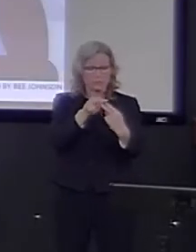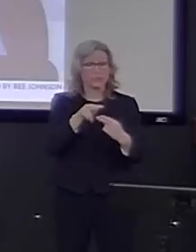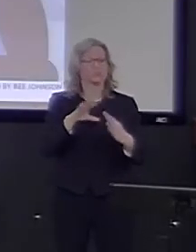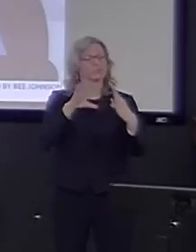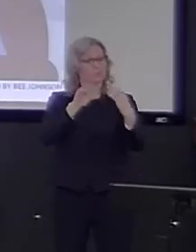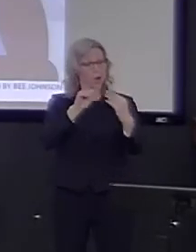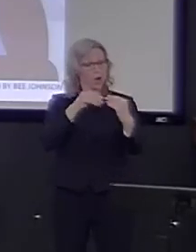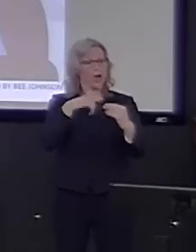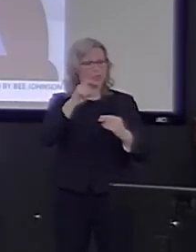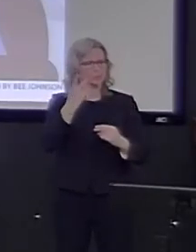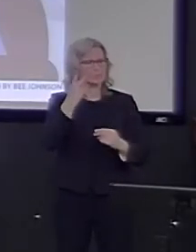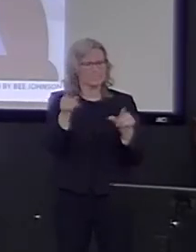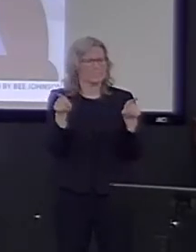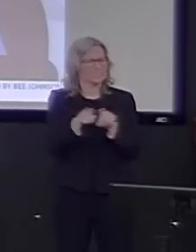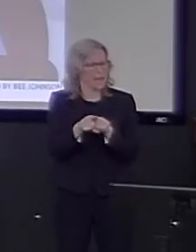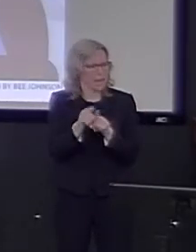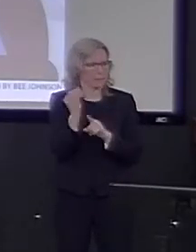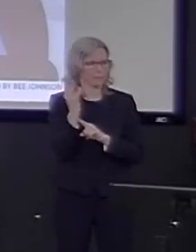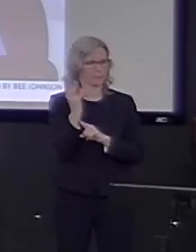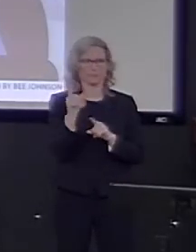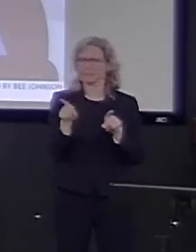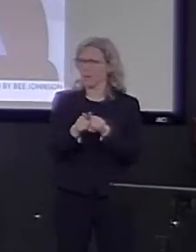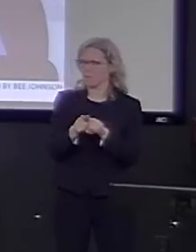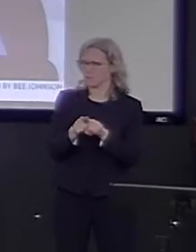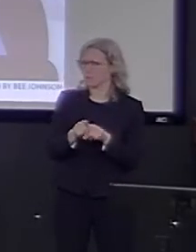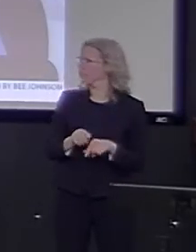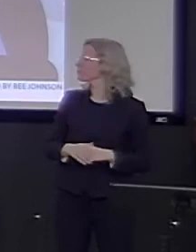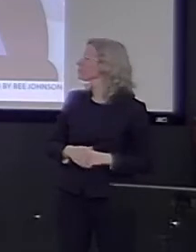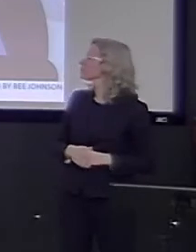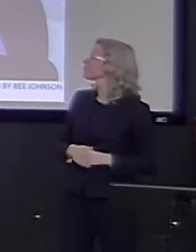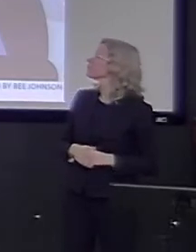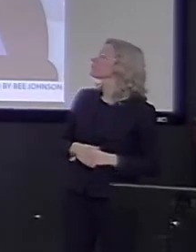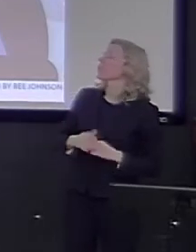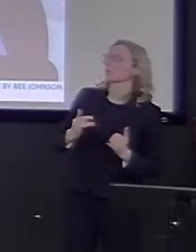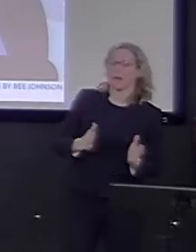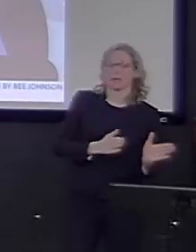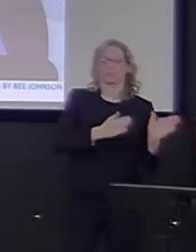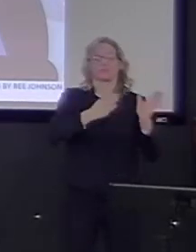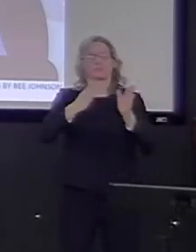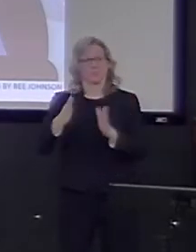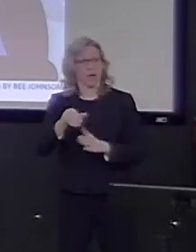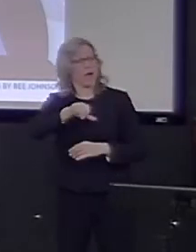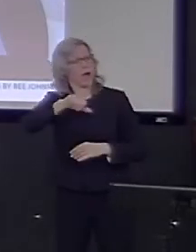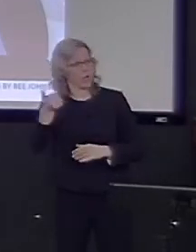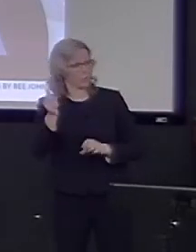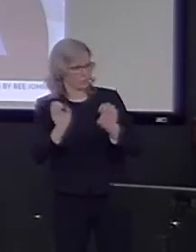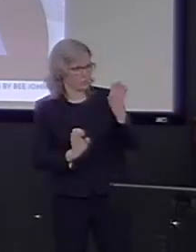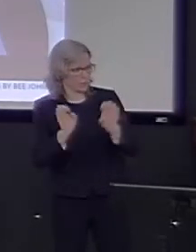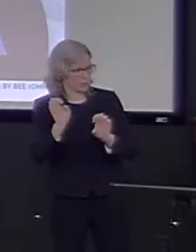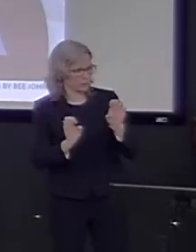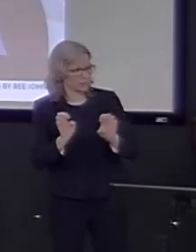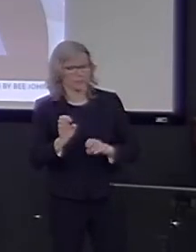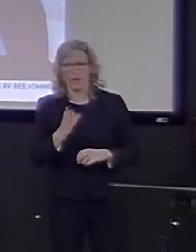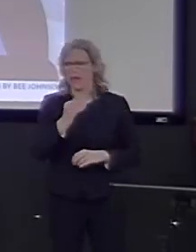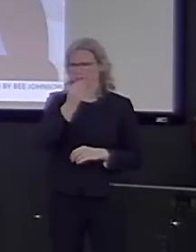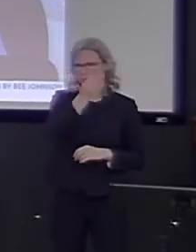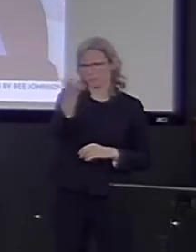And so we do another experiment. And this experiment, by the way, I love this picture.